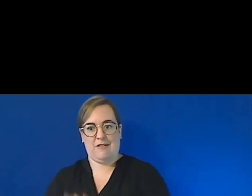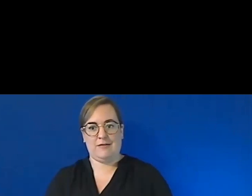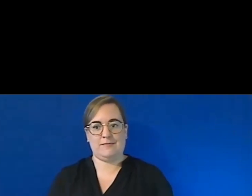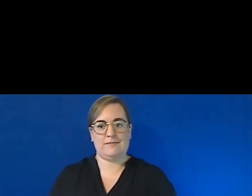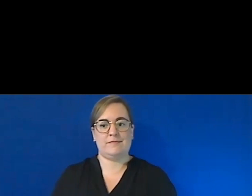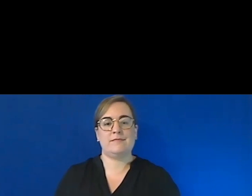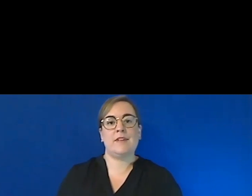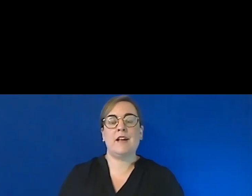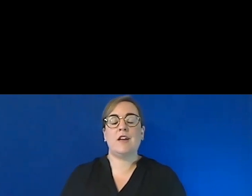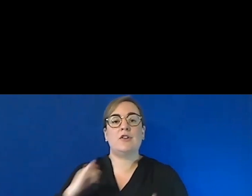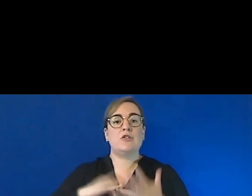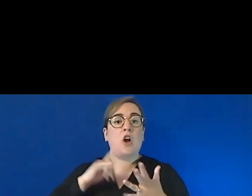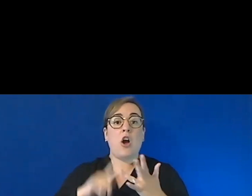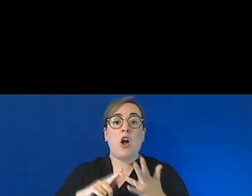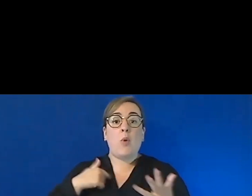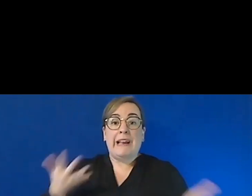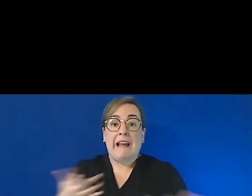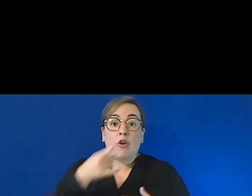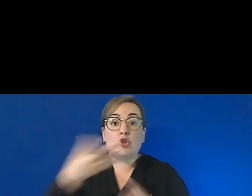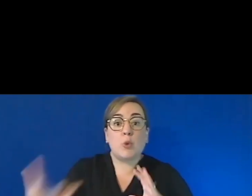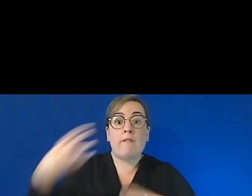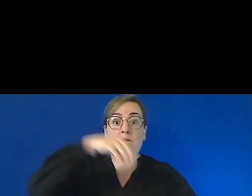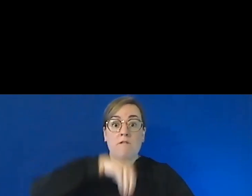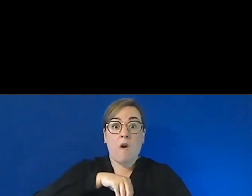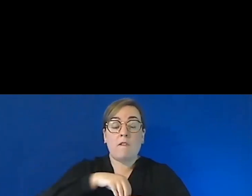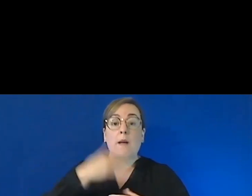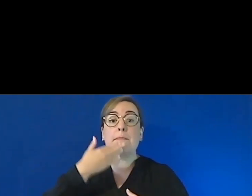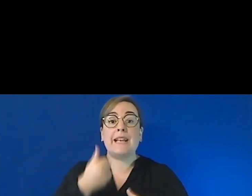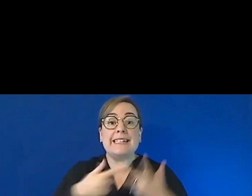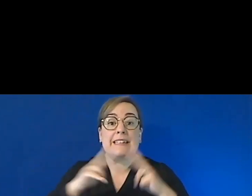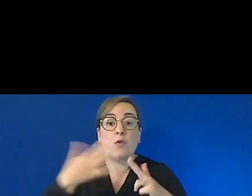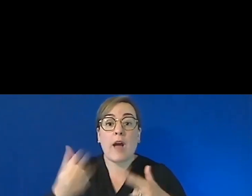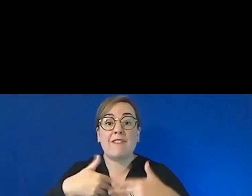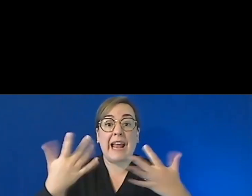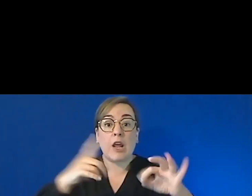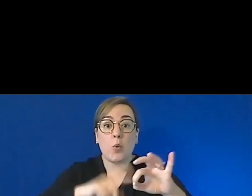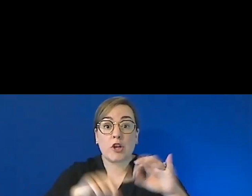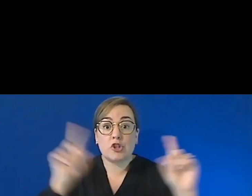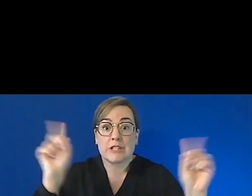we encourage you to get involved and please put your questions by using the built Q&A function